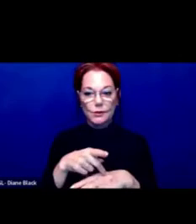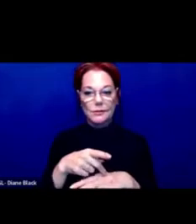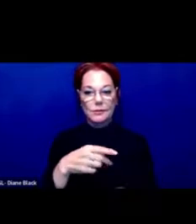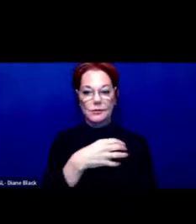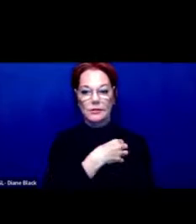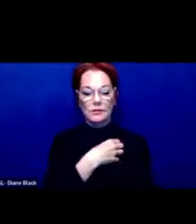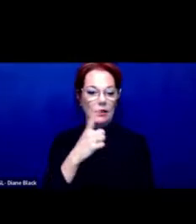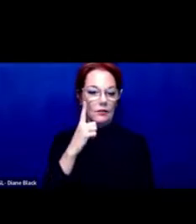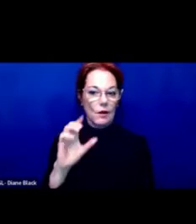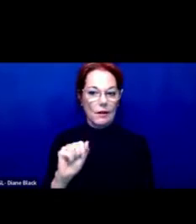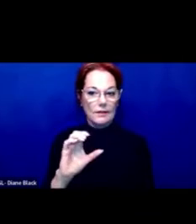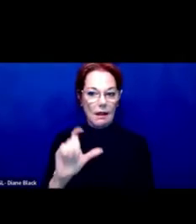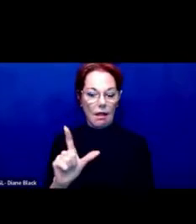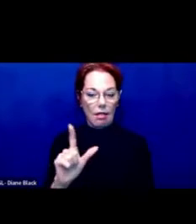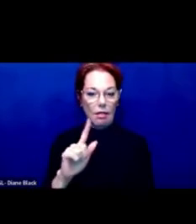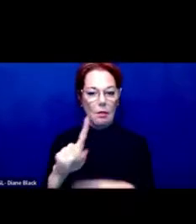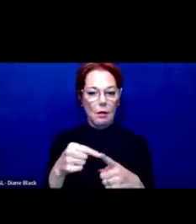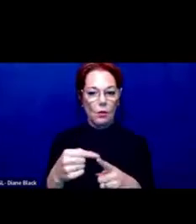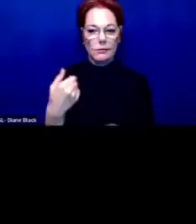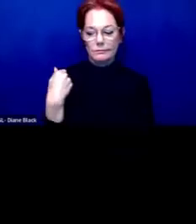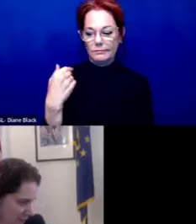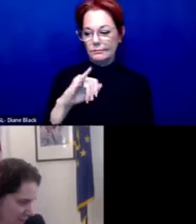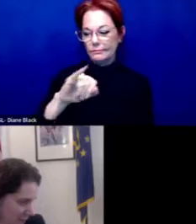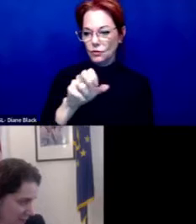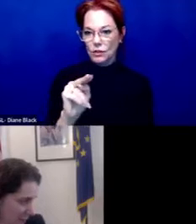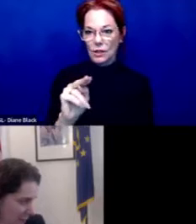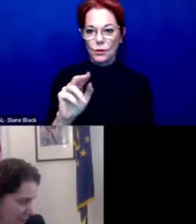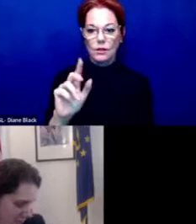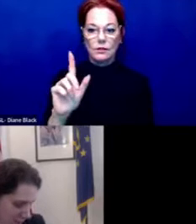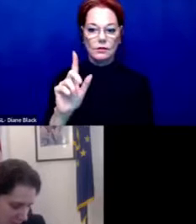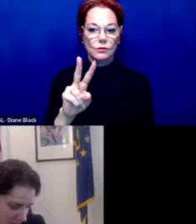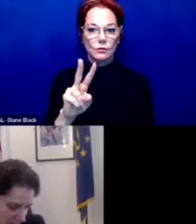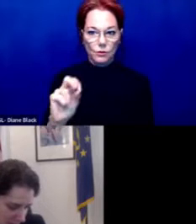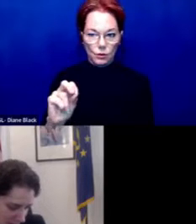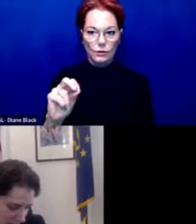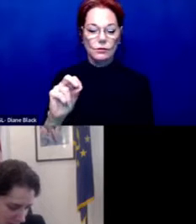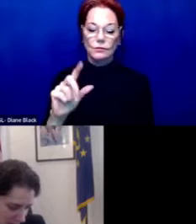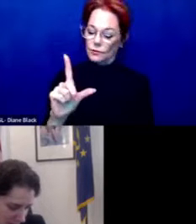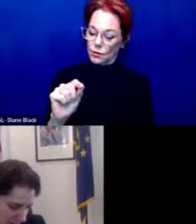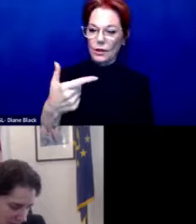Living back in January 2021. She currently holds the duties of